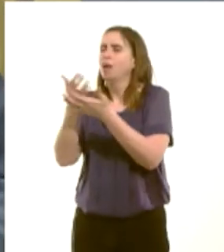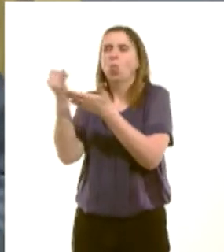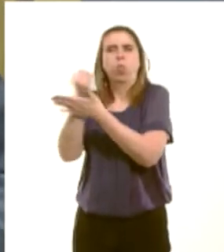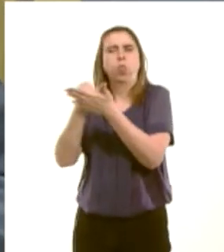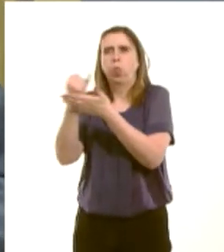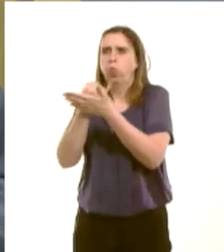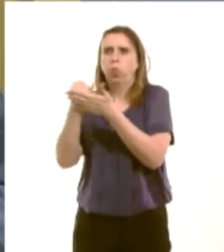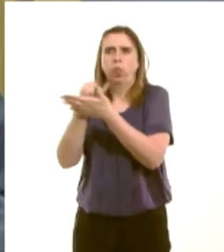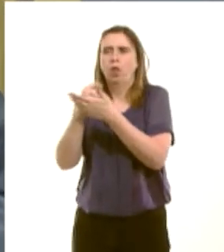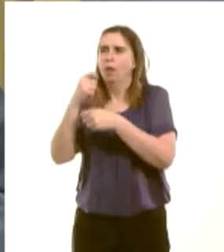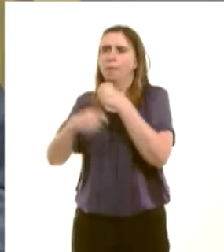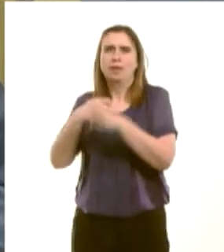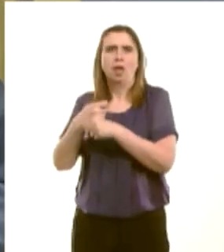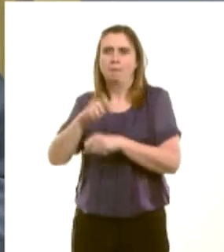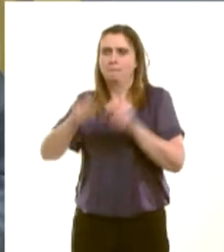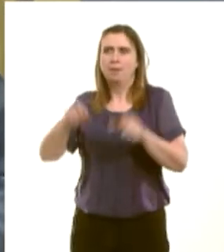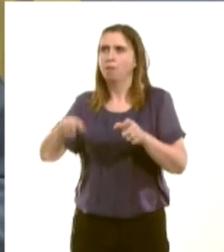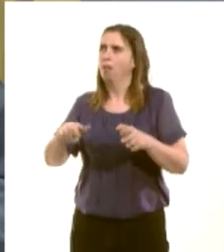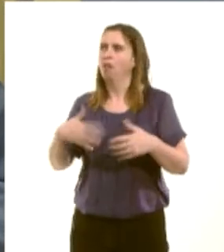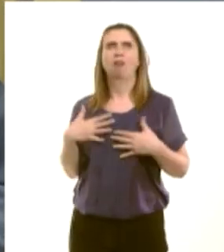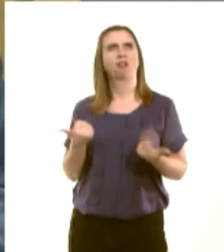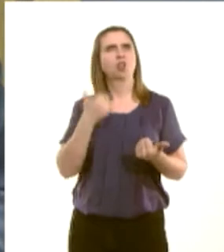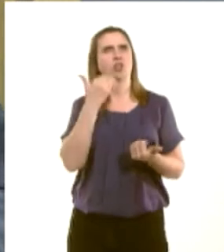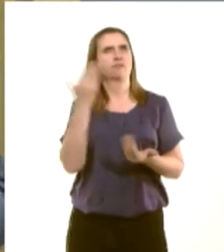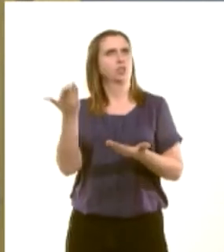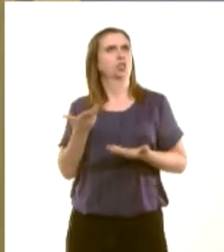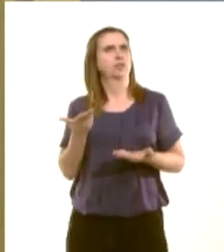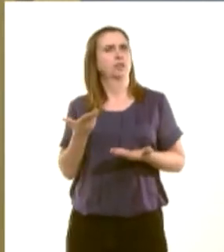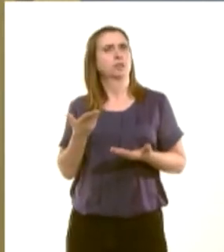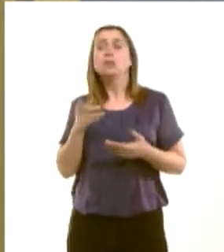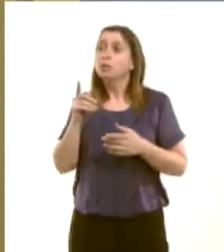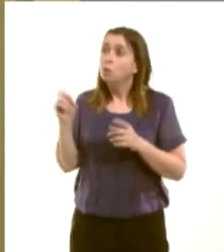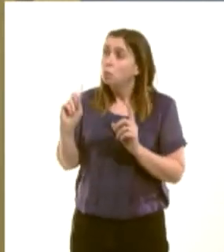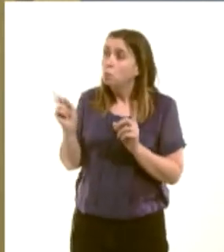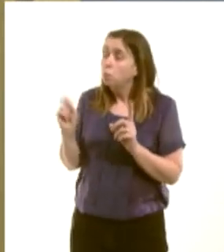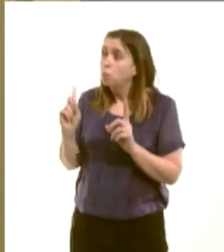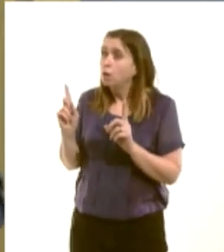and works against patientsí interests. So, what progress is being made, during this review,